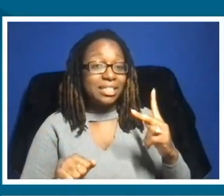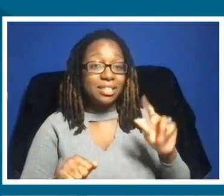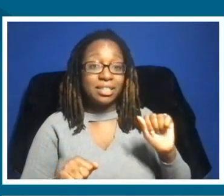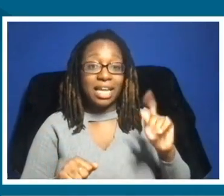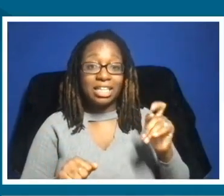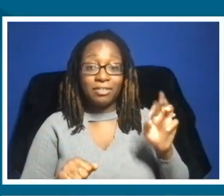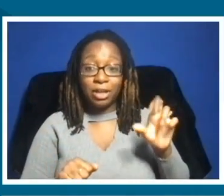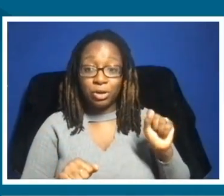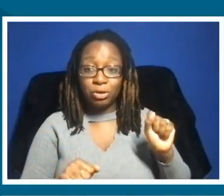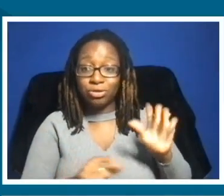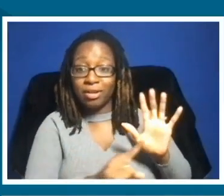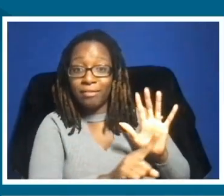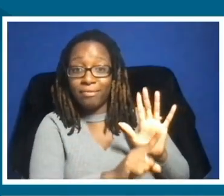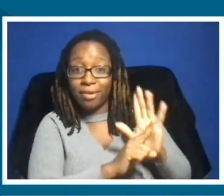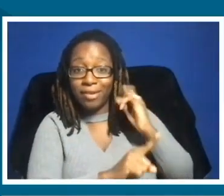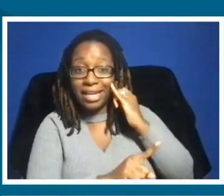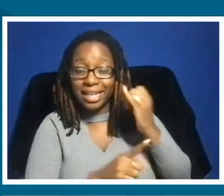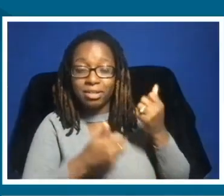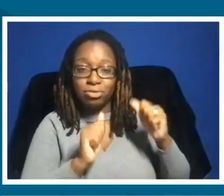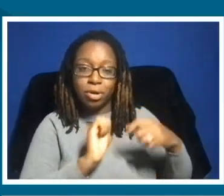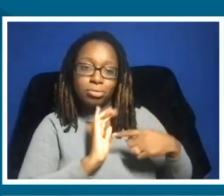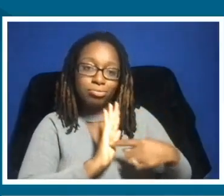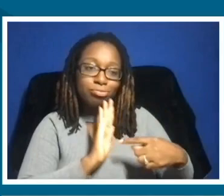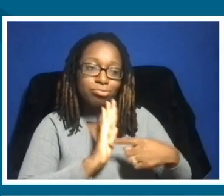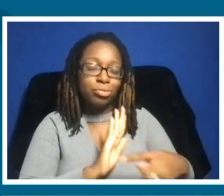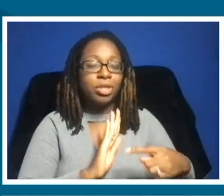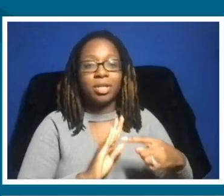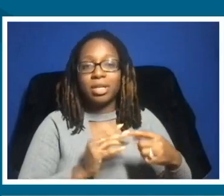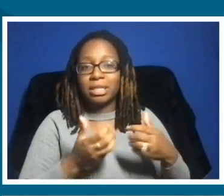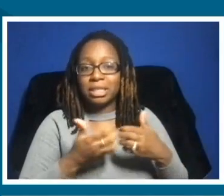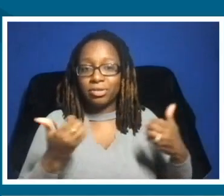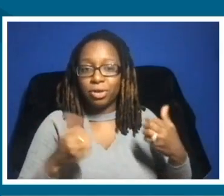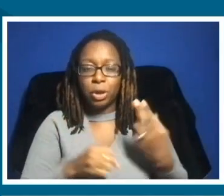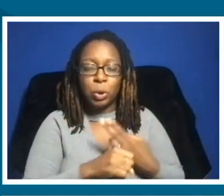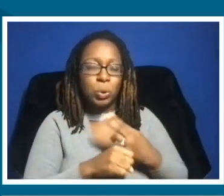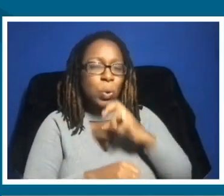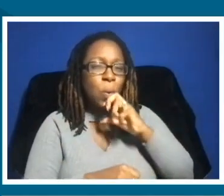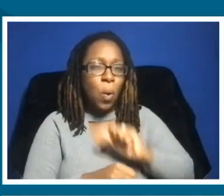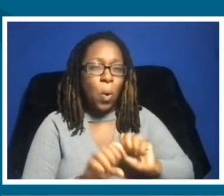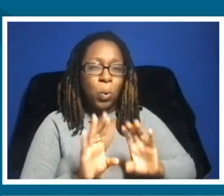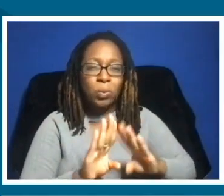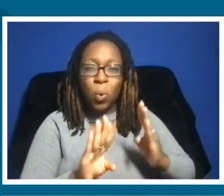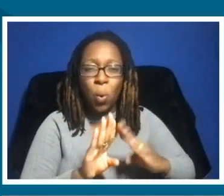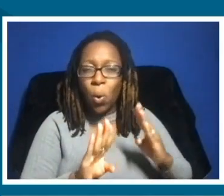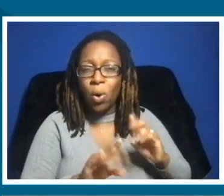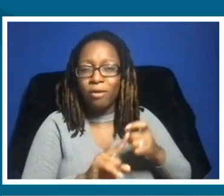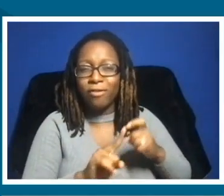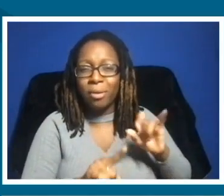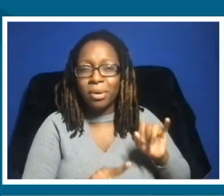to represent segregation using an old door that they found at a junkyard where